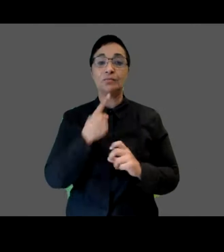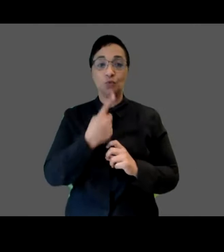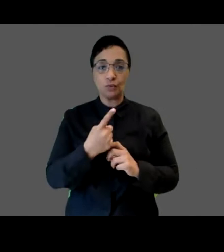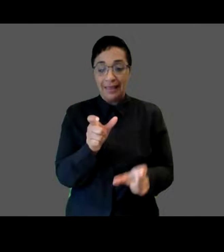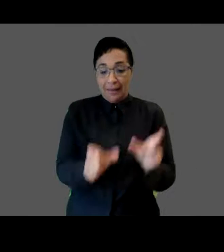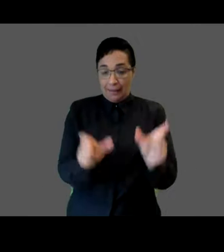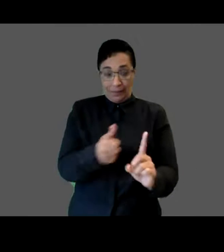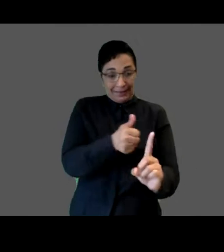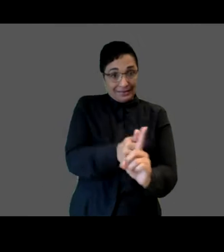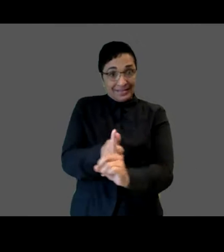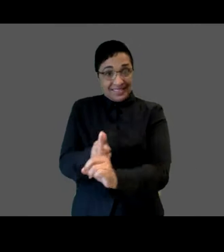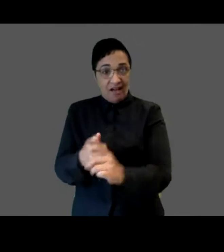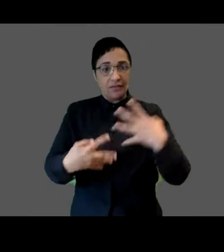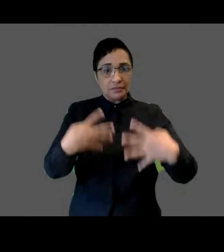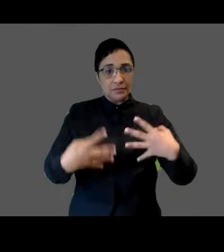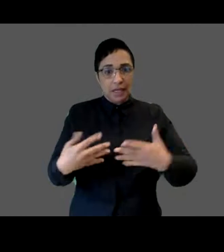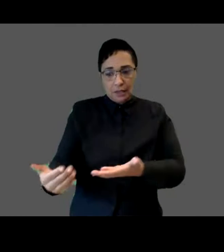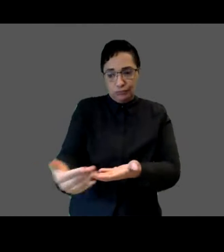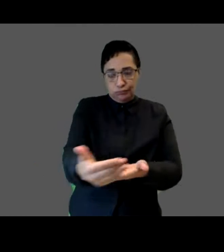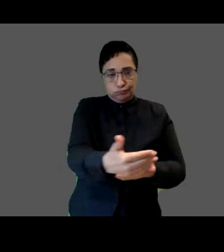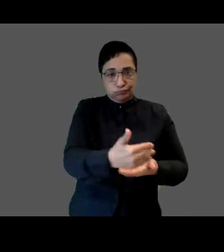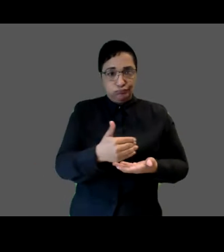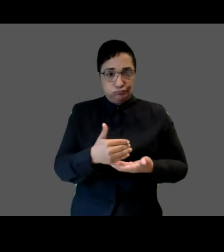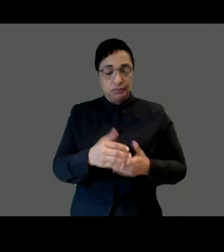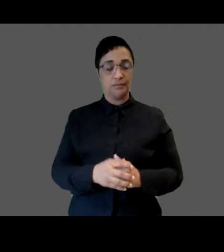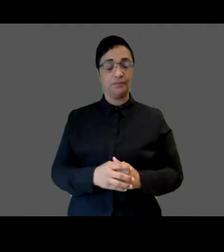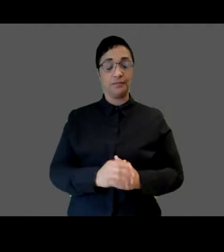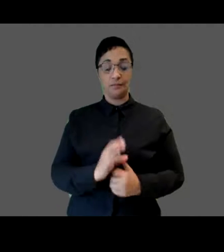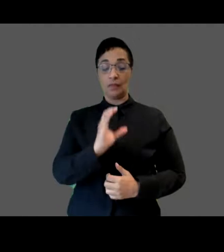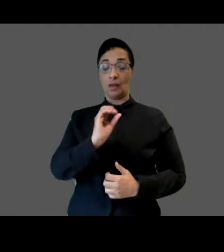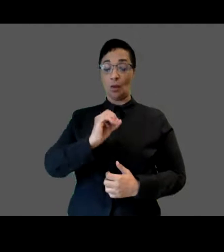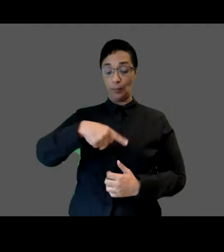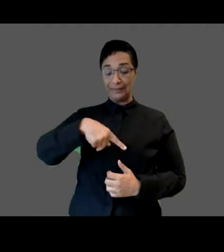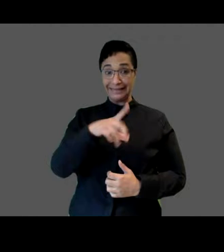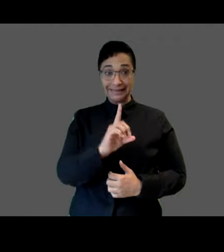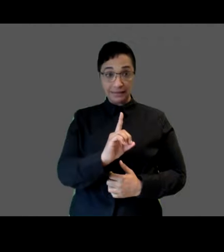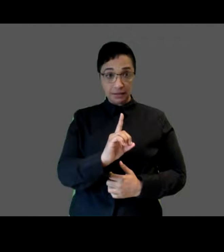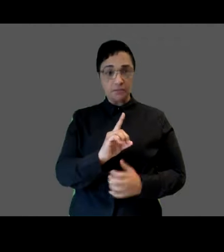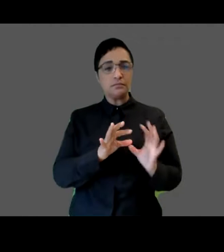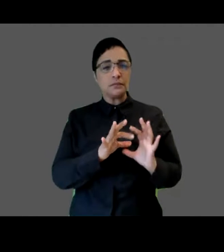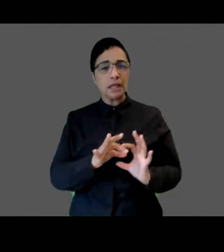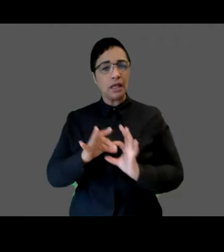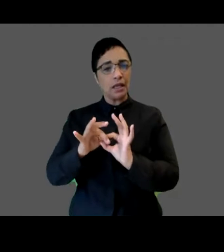Clearly, our position as OPDs is that citizen generated data can be a great complement and